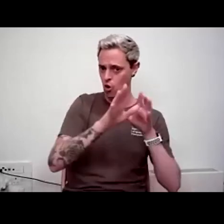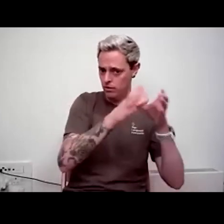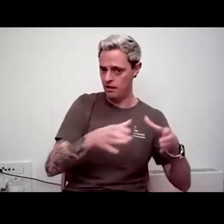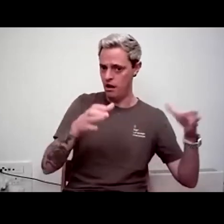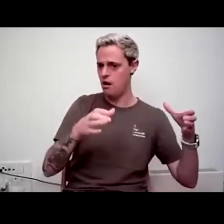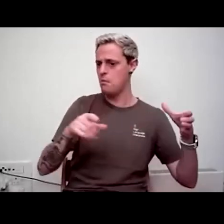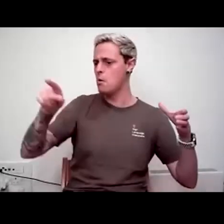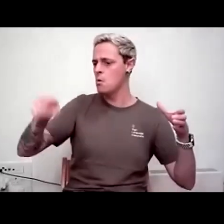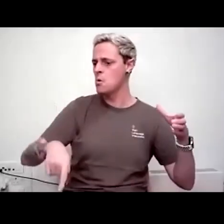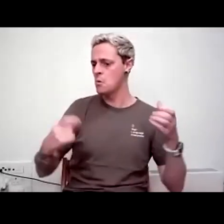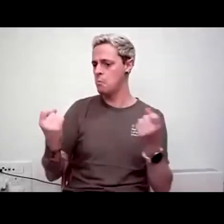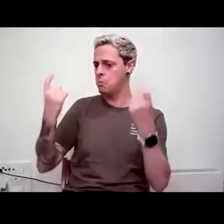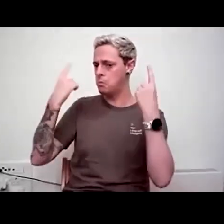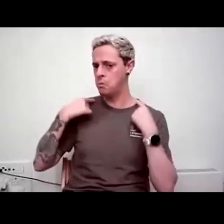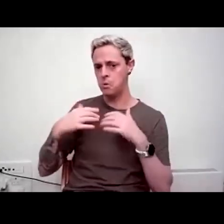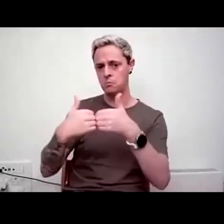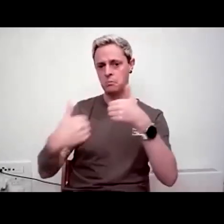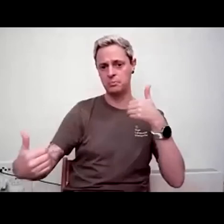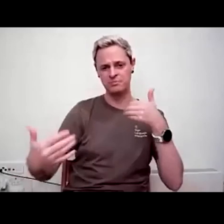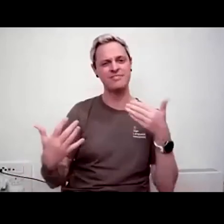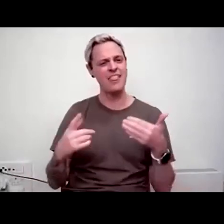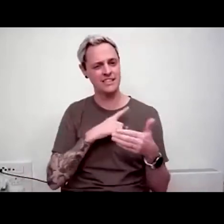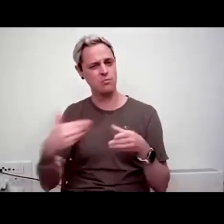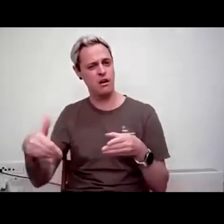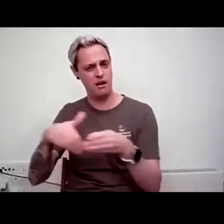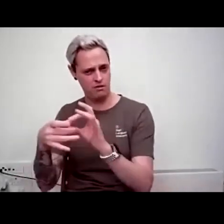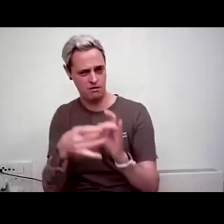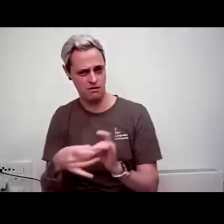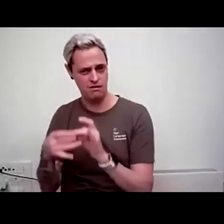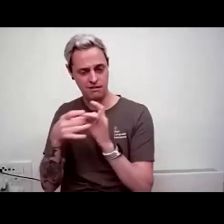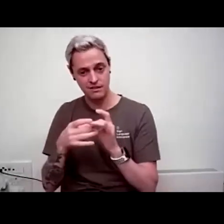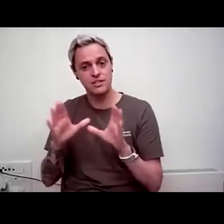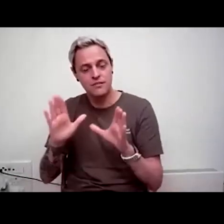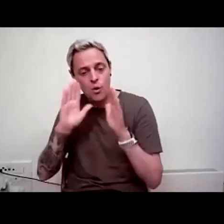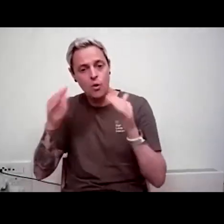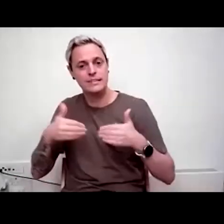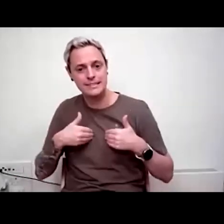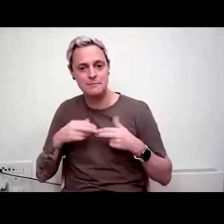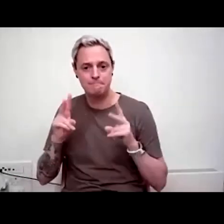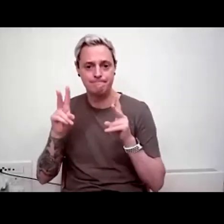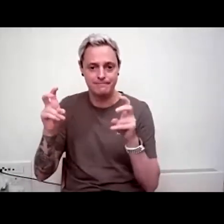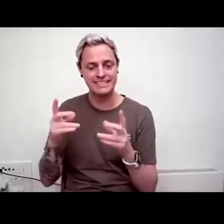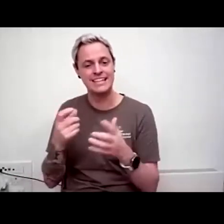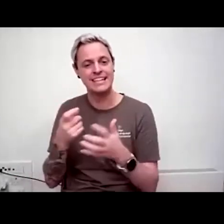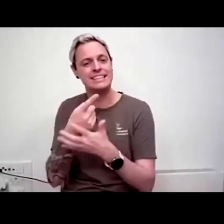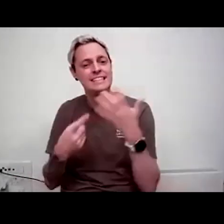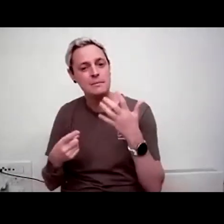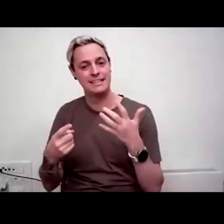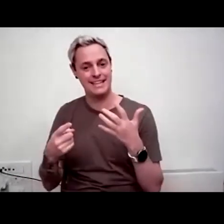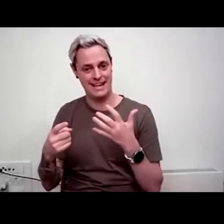So I will speak of, and implicitly speak of autism as a disability and as a topic for disability theology,